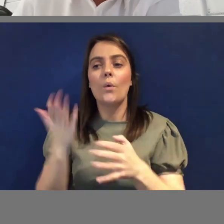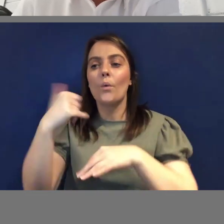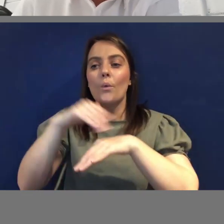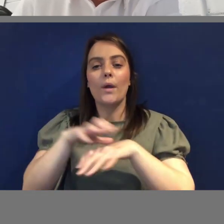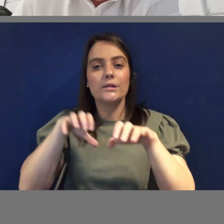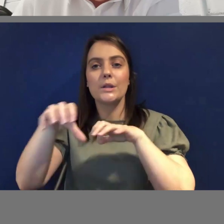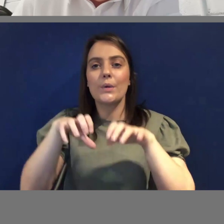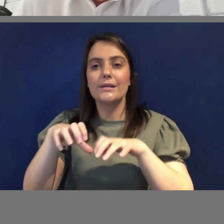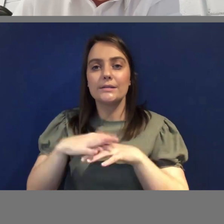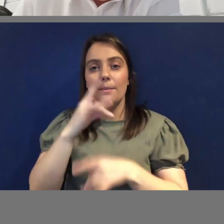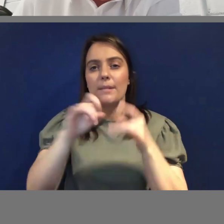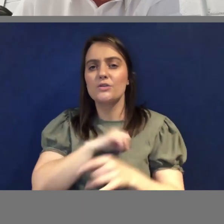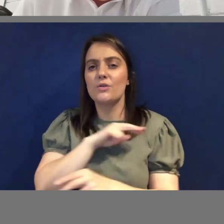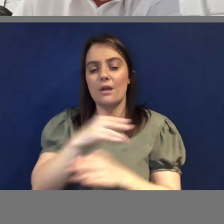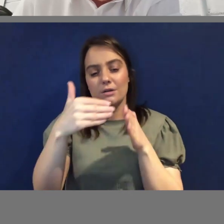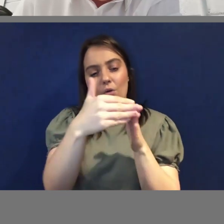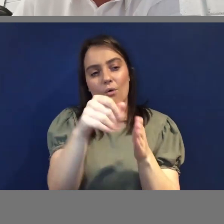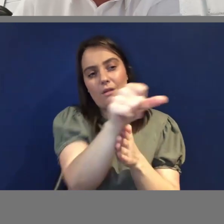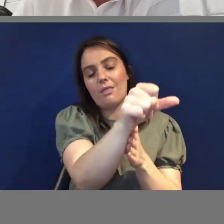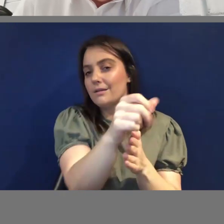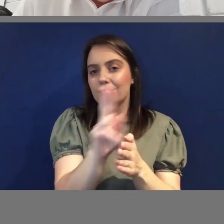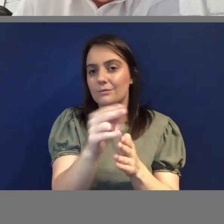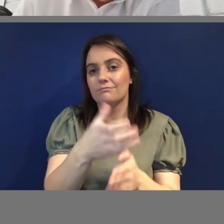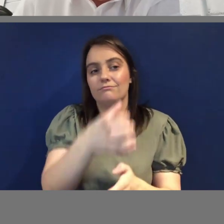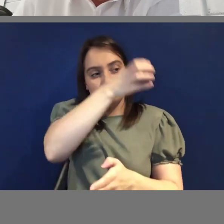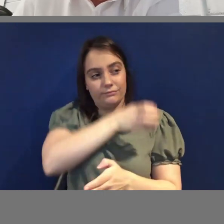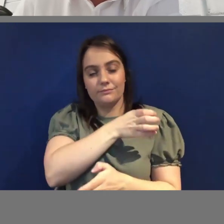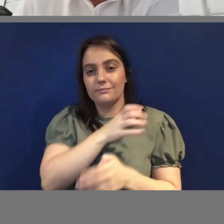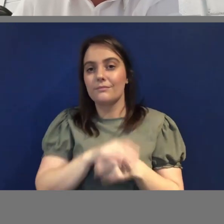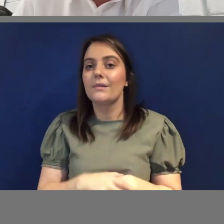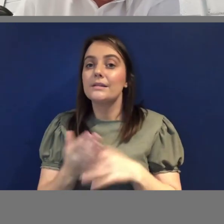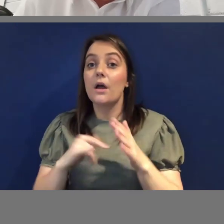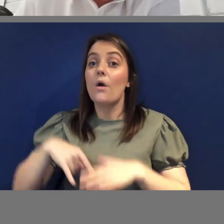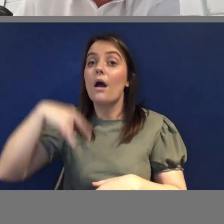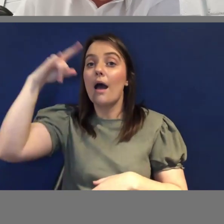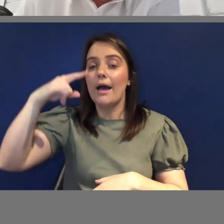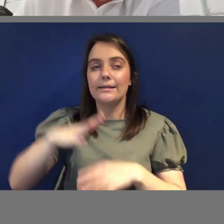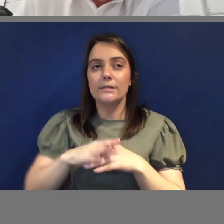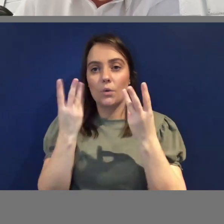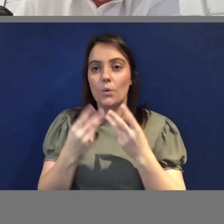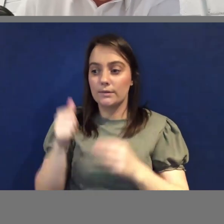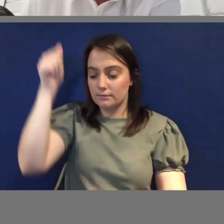them away from corners we have heights so locating access control and intercoms at the right height